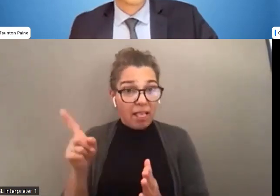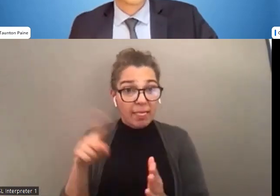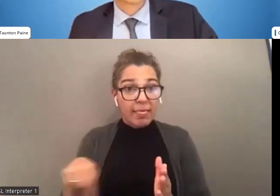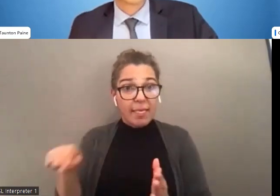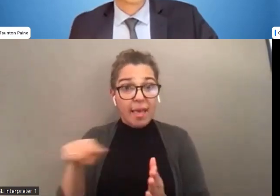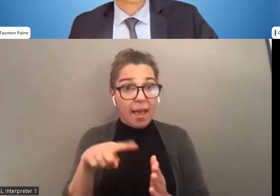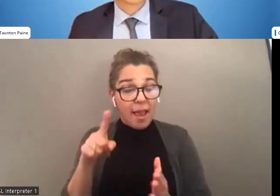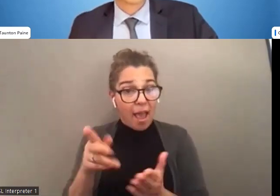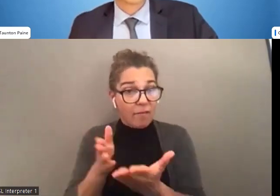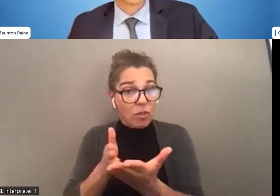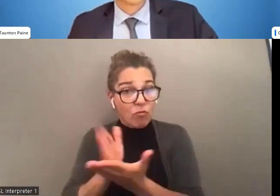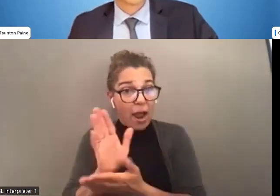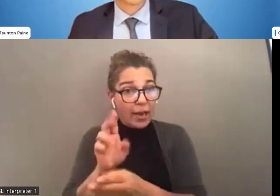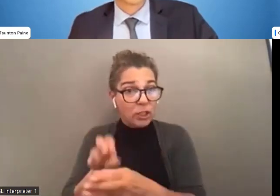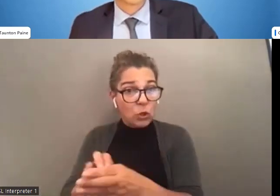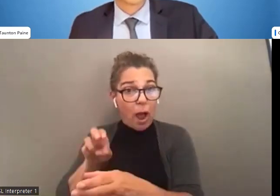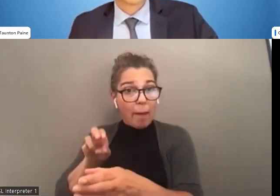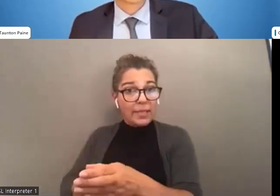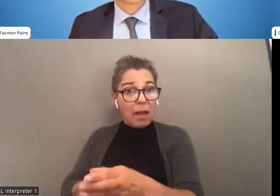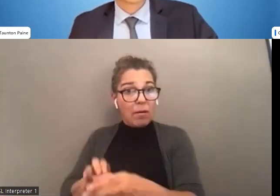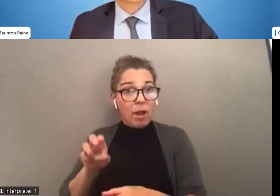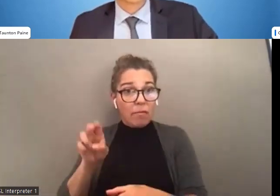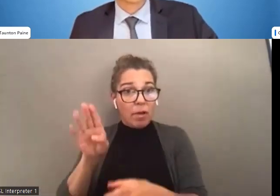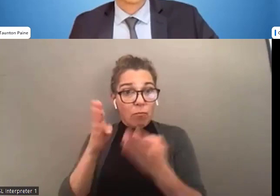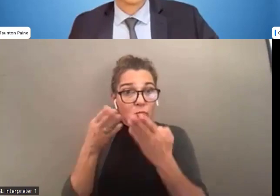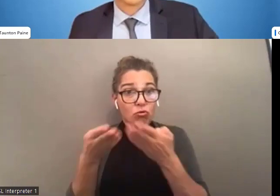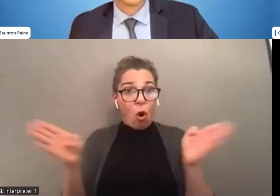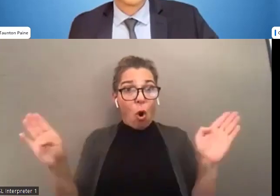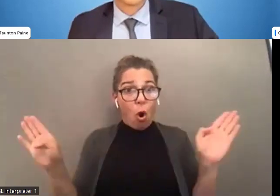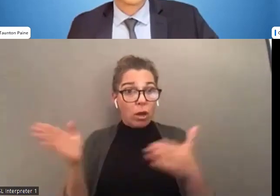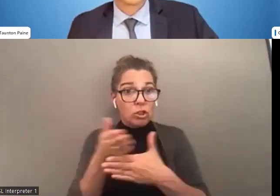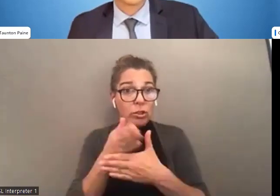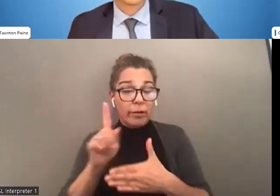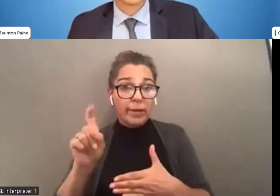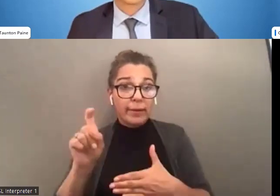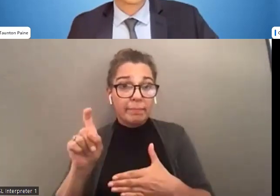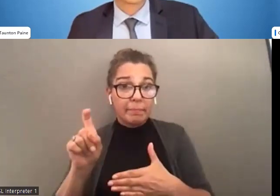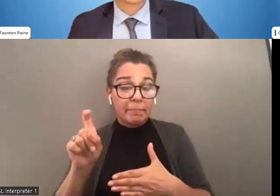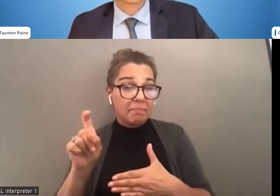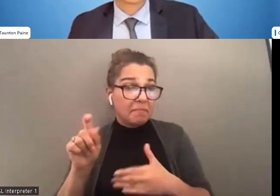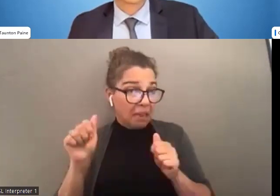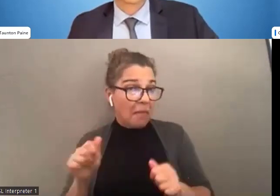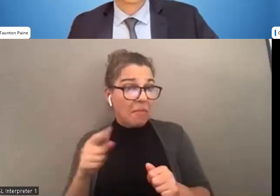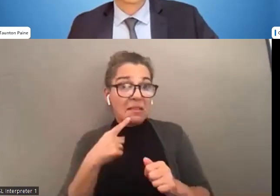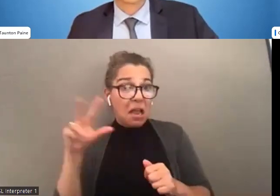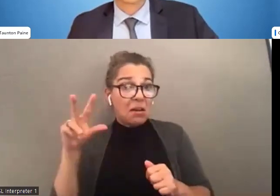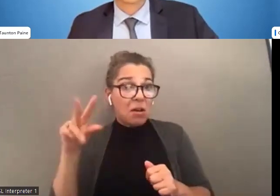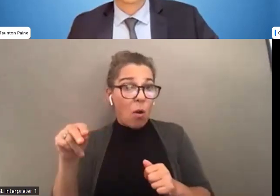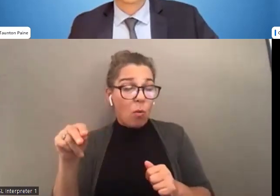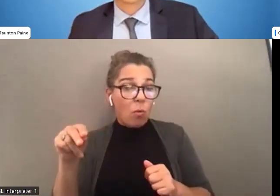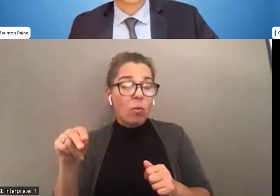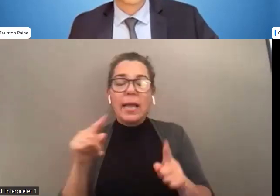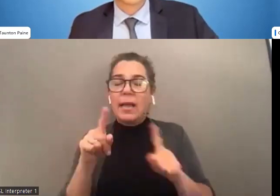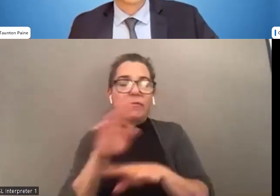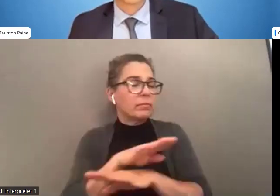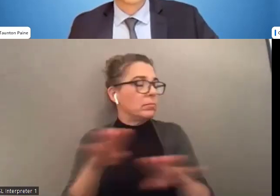to opt out of broad sharing? And if they object to what is proposed in the consent,